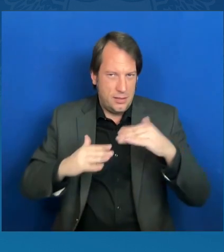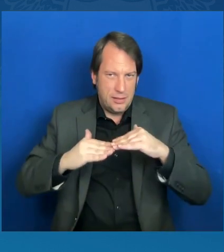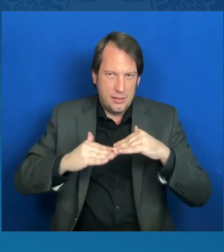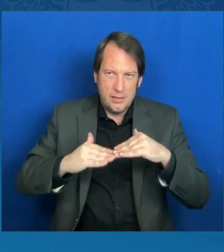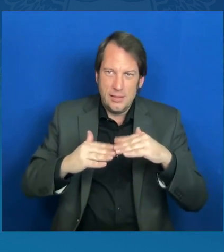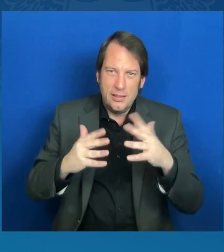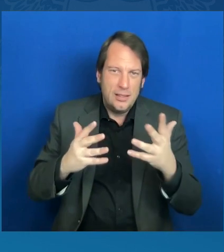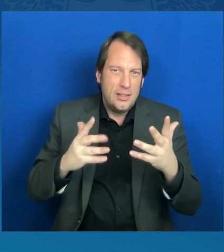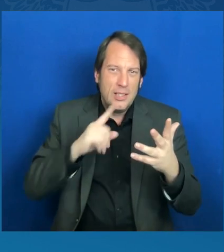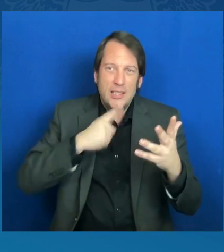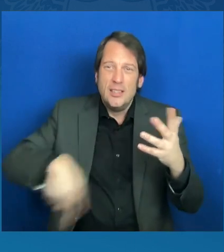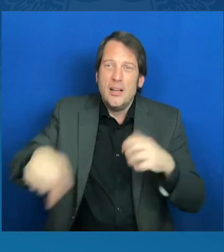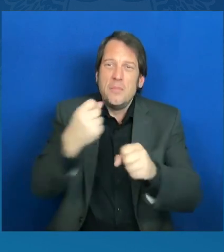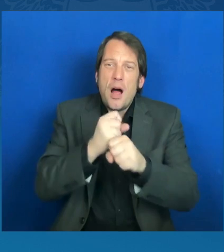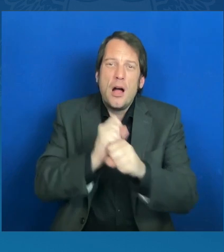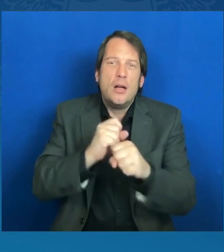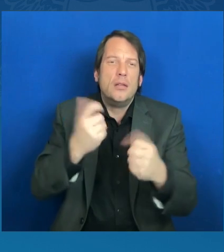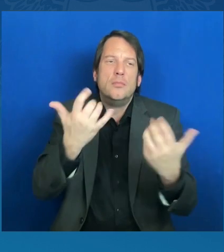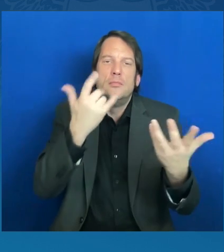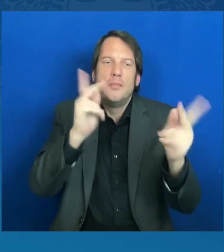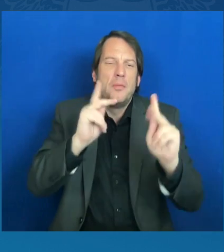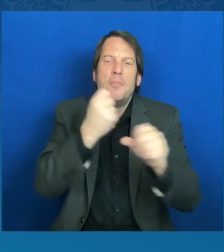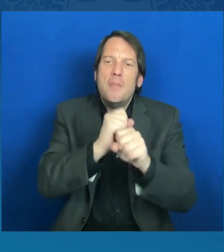For some, that might rise to the level of being a crime,